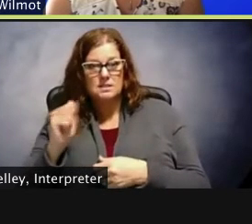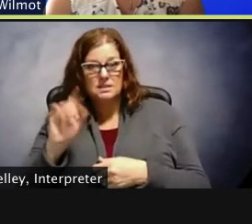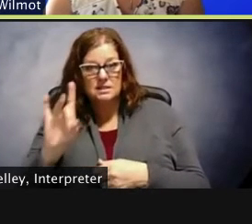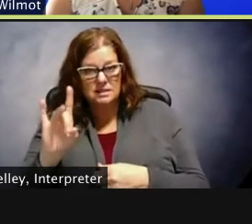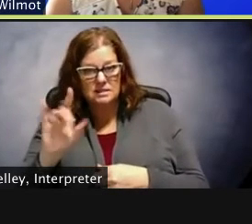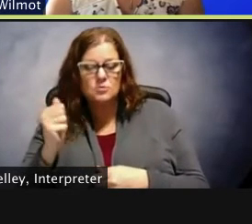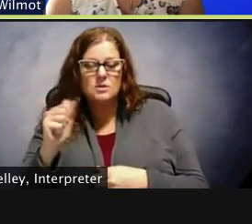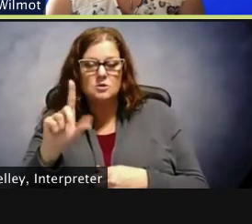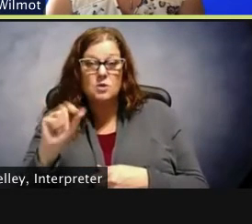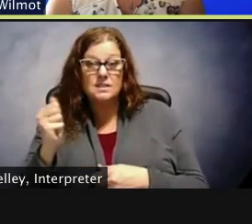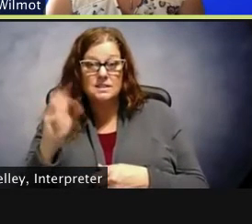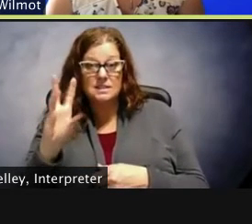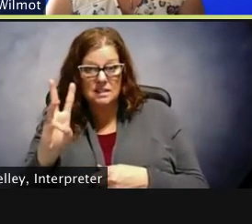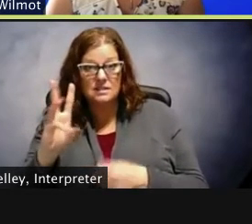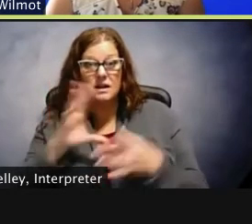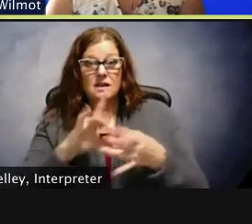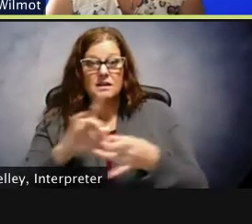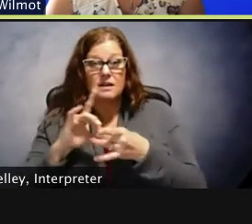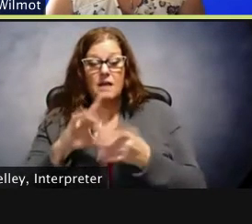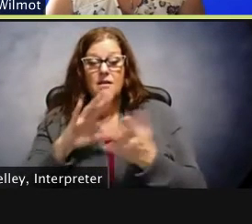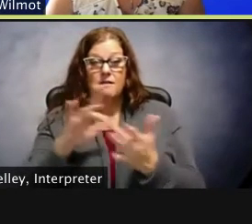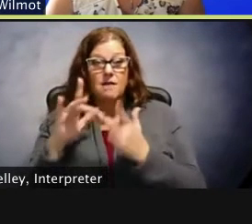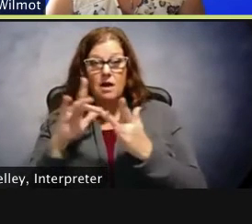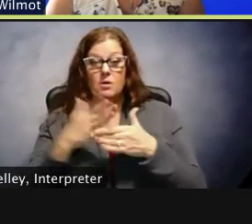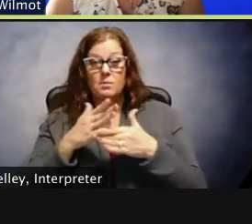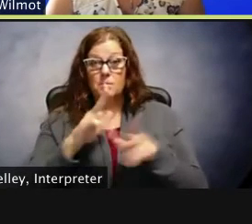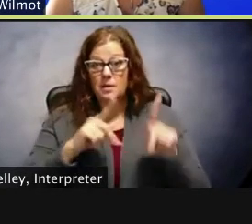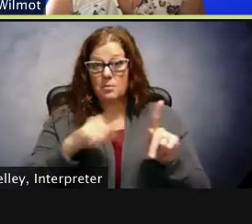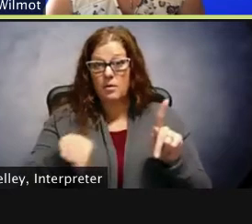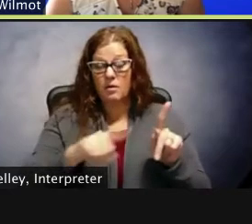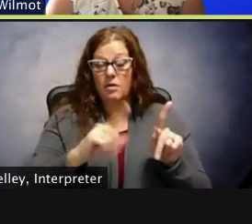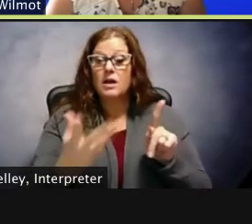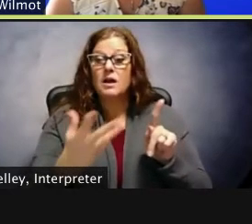as how connections and networks between people provide access to information.